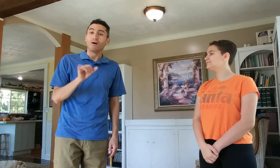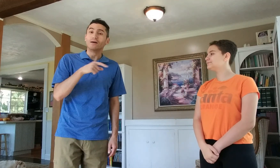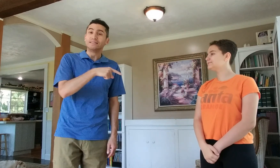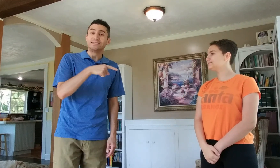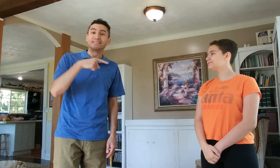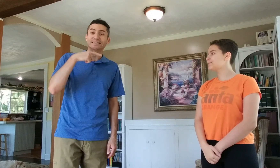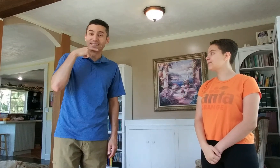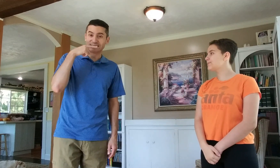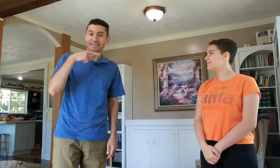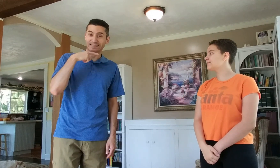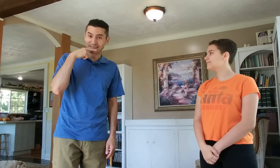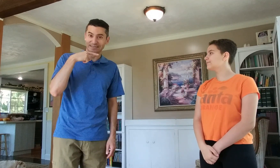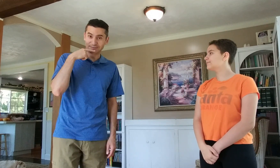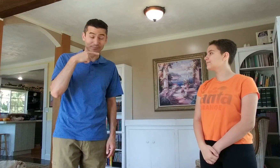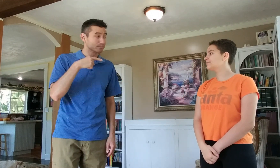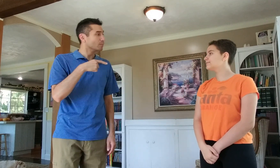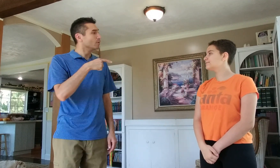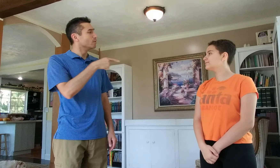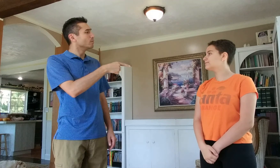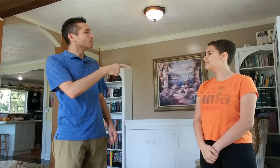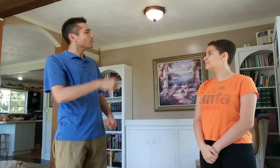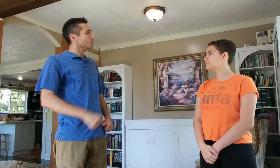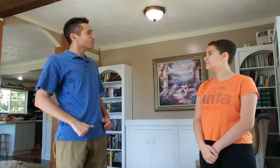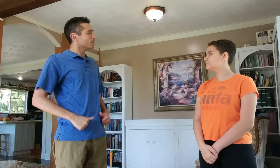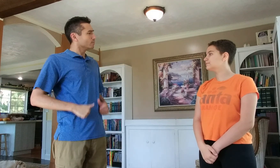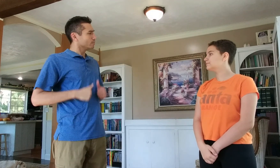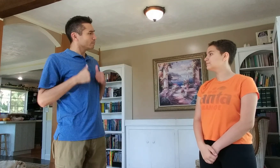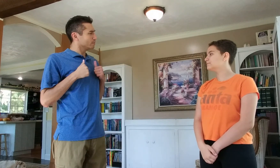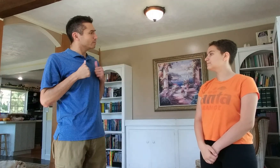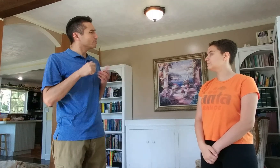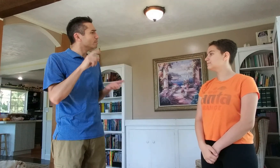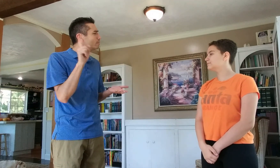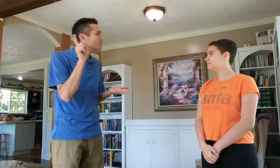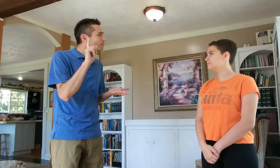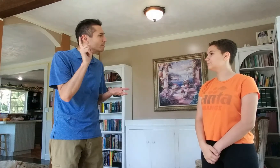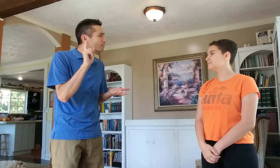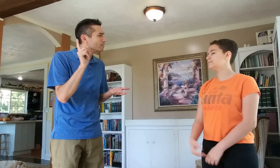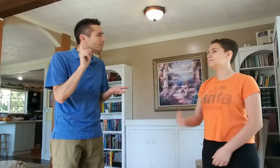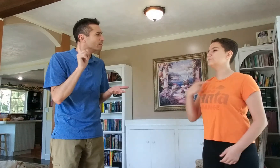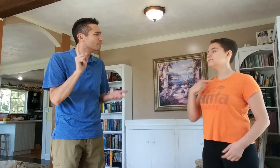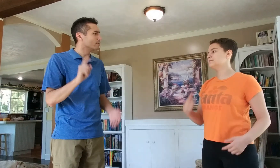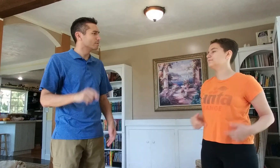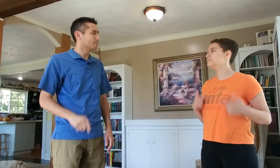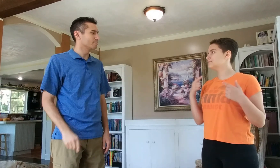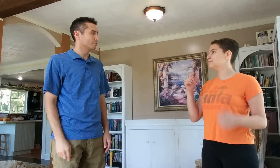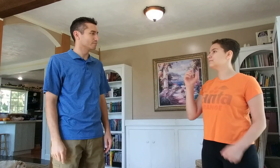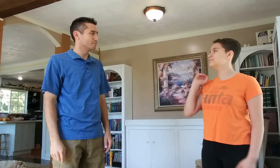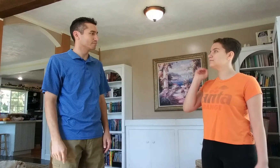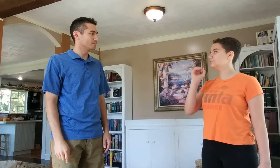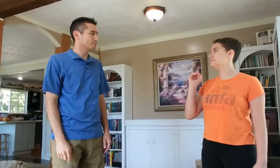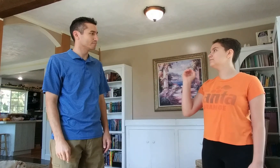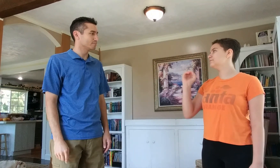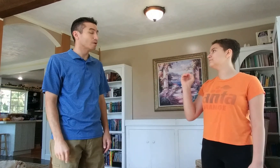SHE HEARING YOU LIVE, WHERE? I LIVE OREGON